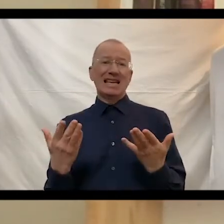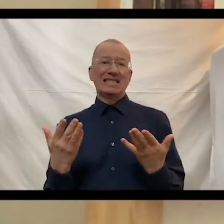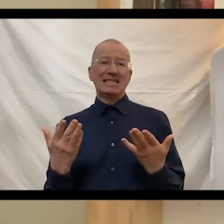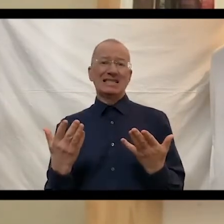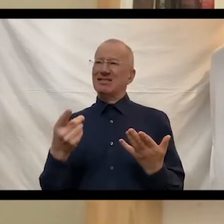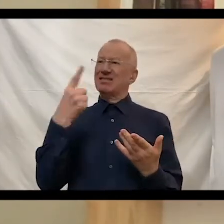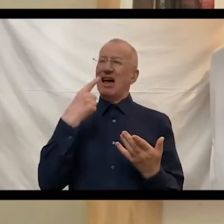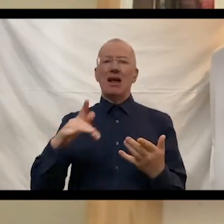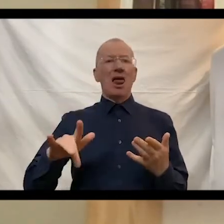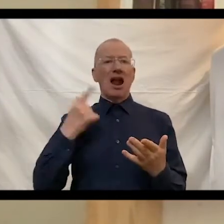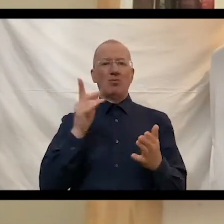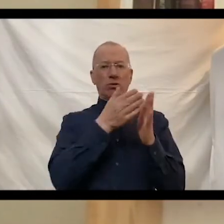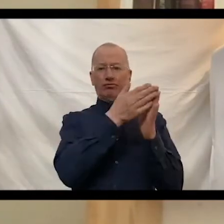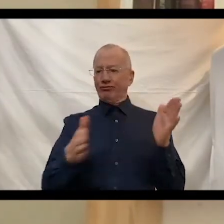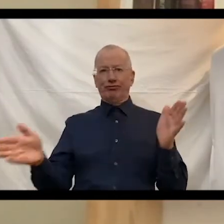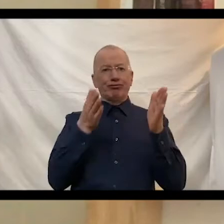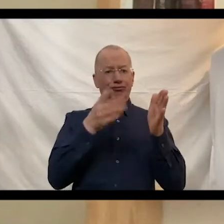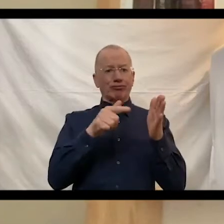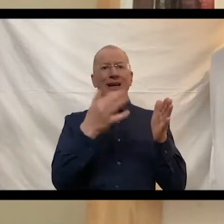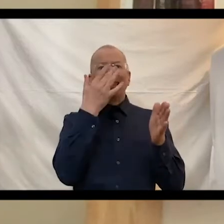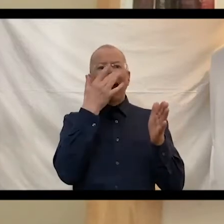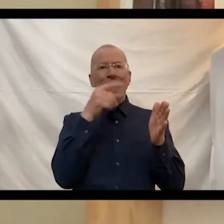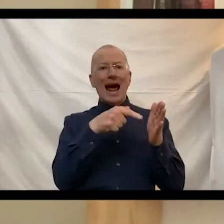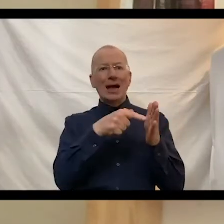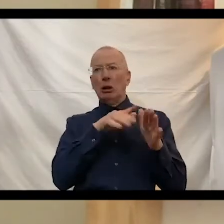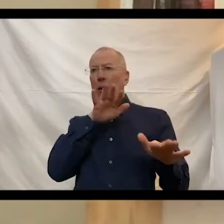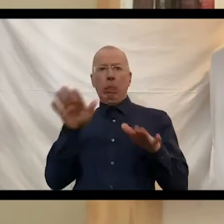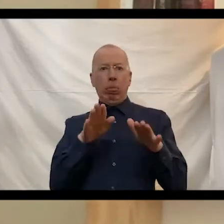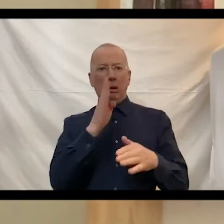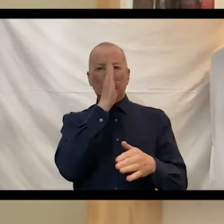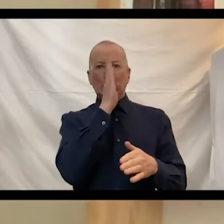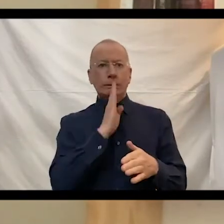They say the ages of life are teens, fumbling intense and slippy;